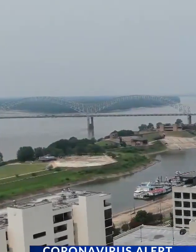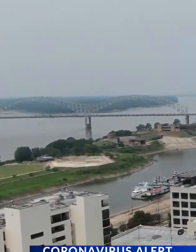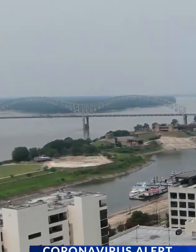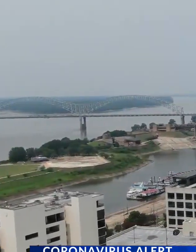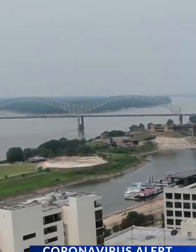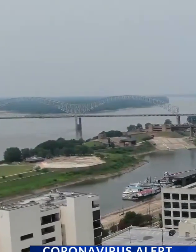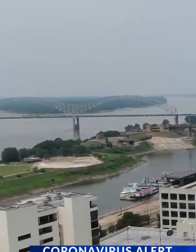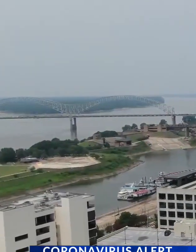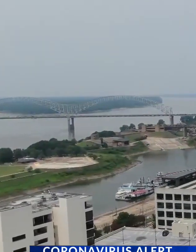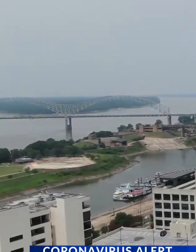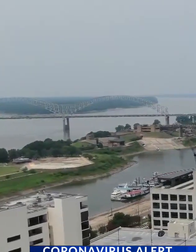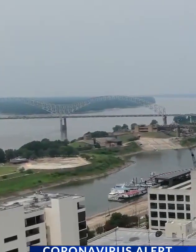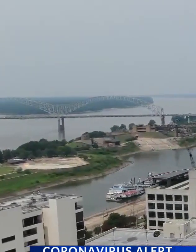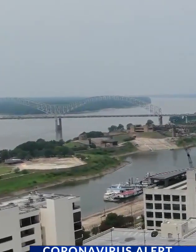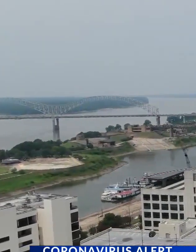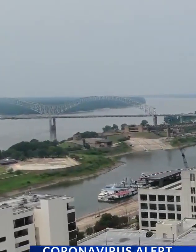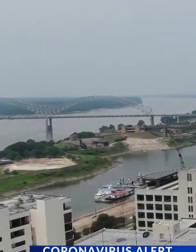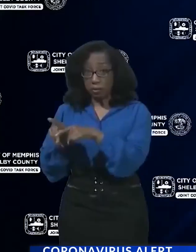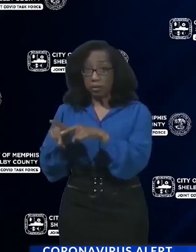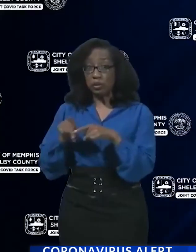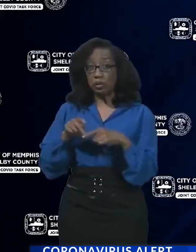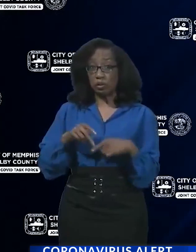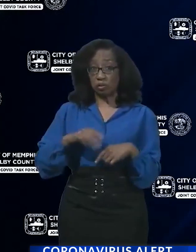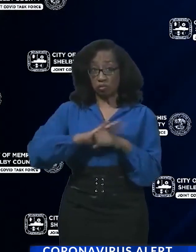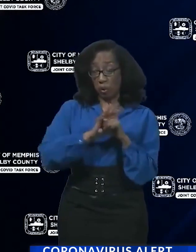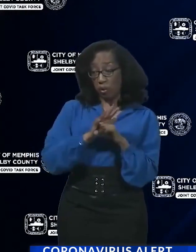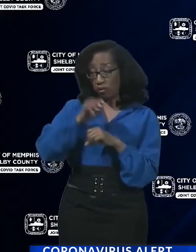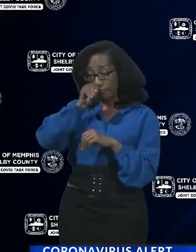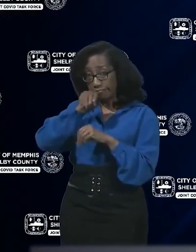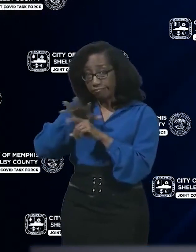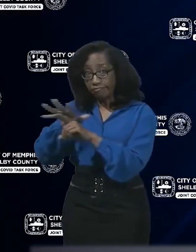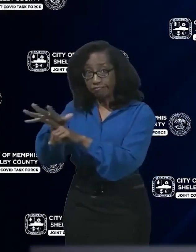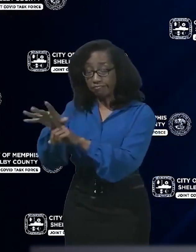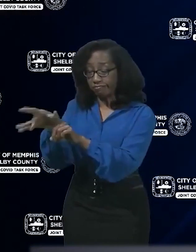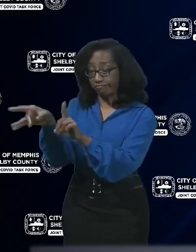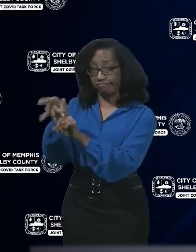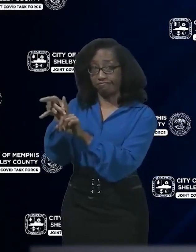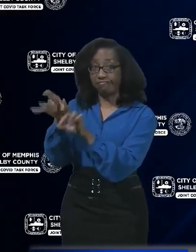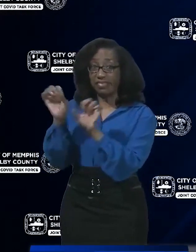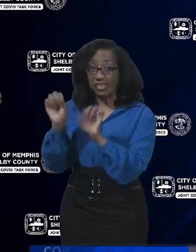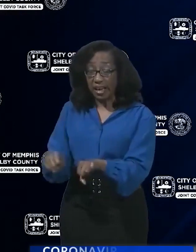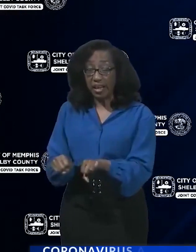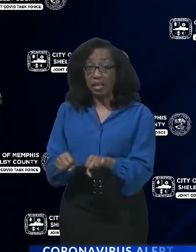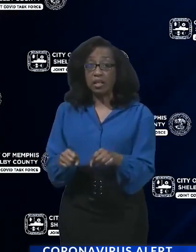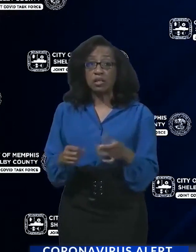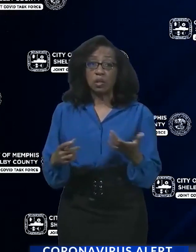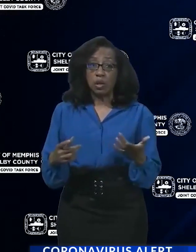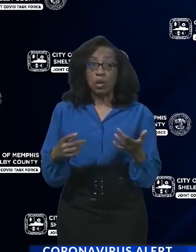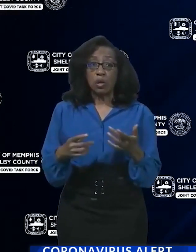WEARING MASK INDOORS FOR FULLY VACCINATED PEOPLE AND MAYOR LEE HARRIS SAYS THE NEW HEALTH